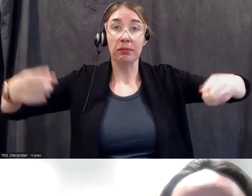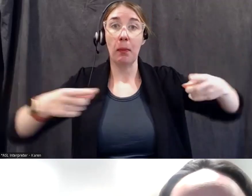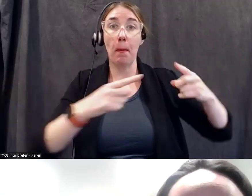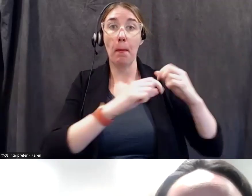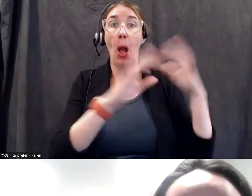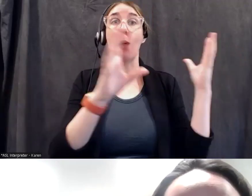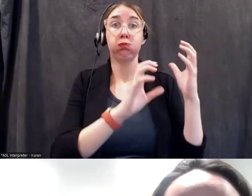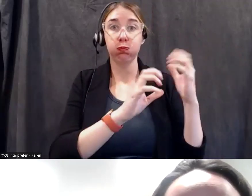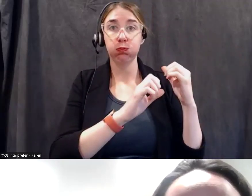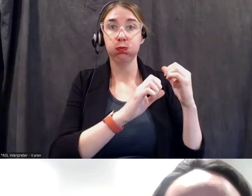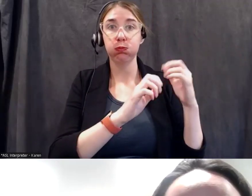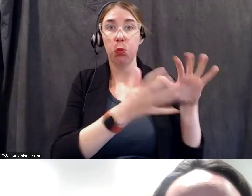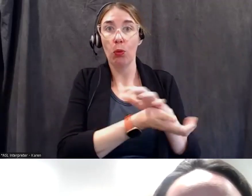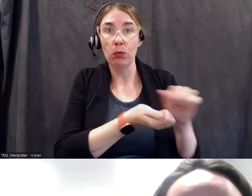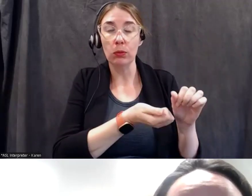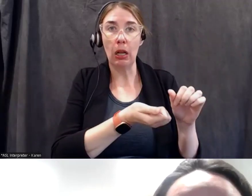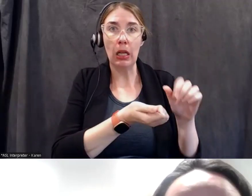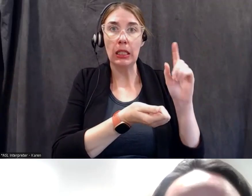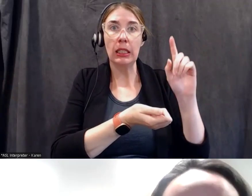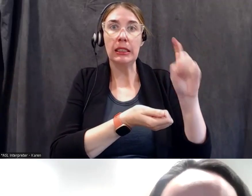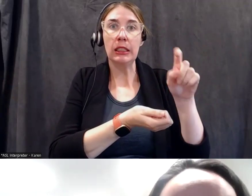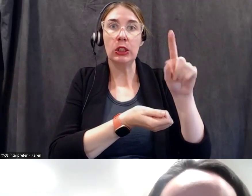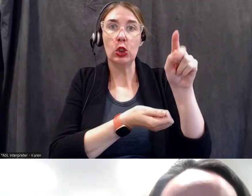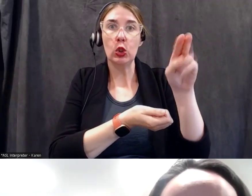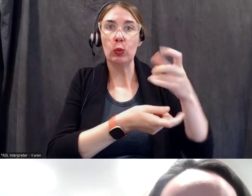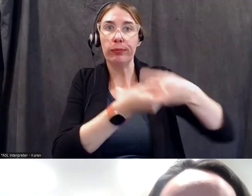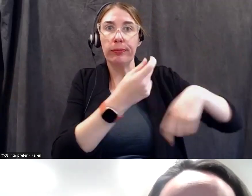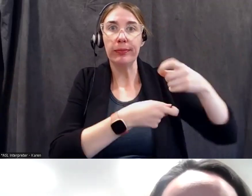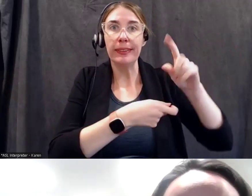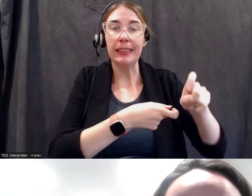you're going to need another tube, so all those expenses kind of adds up so it's kind of nice to